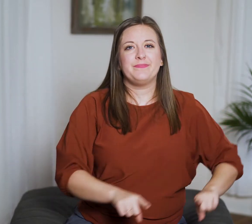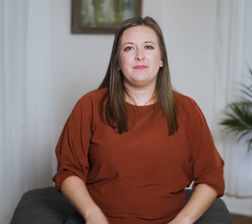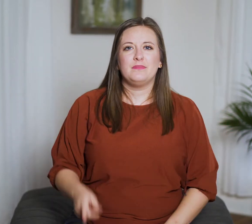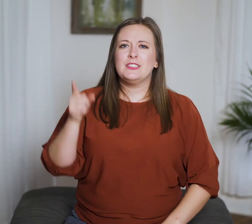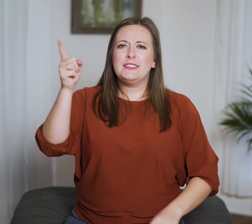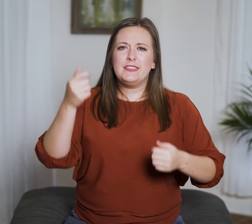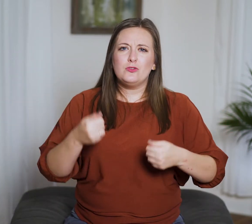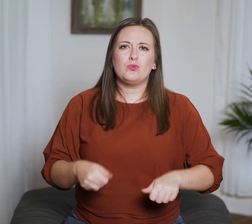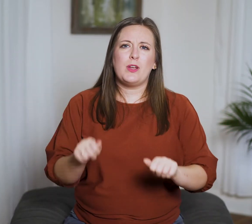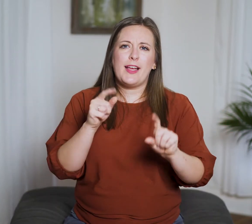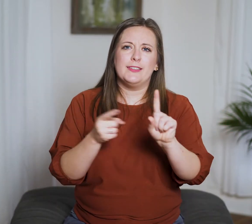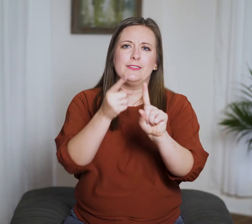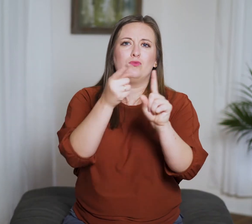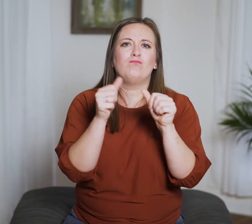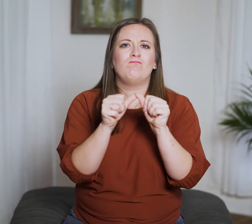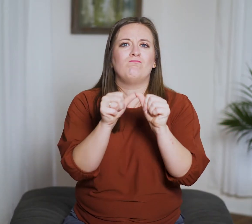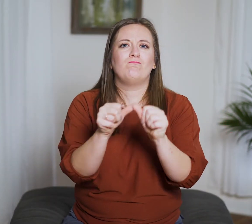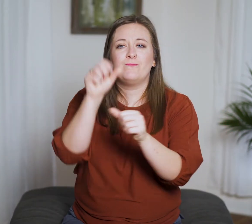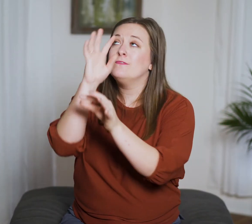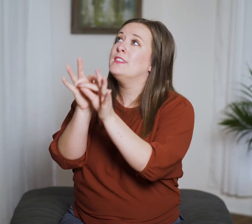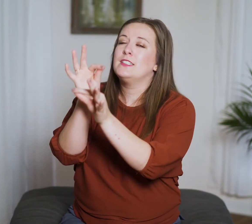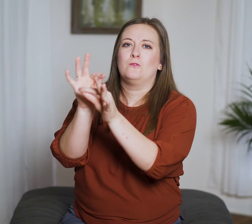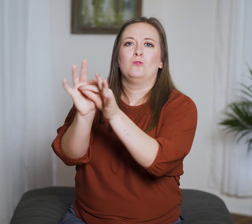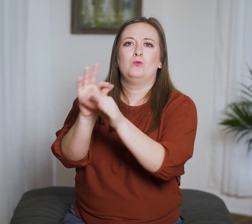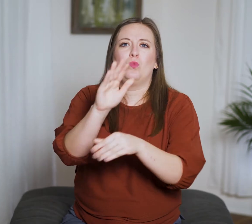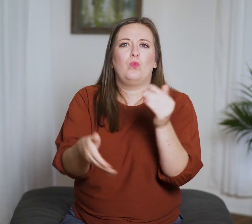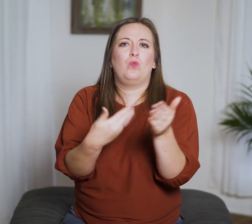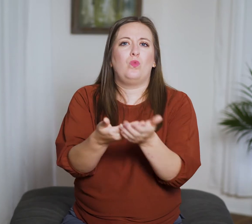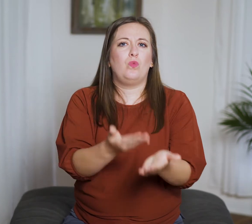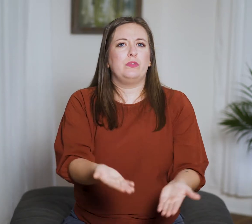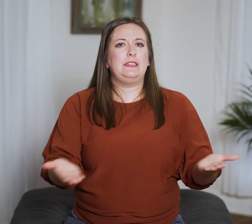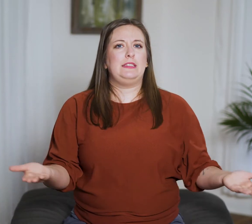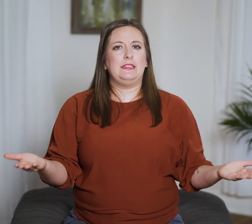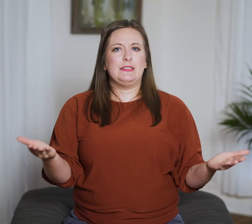He tries to remain faithful to all the things